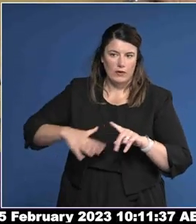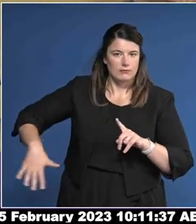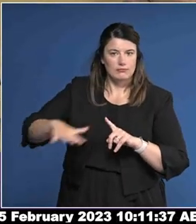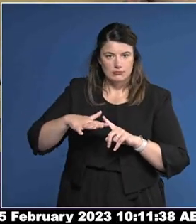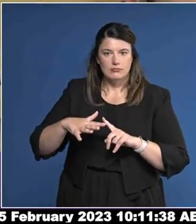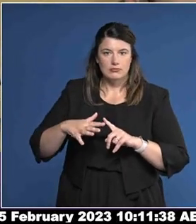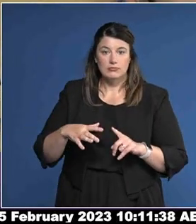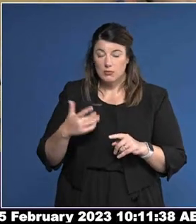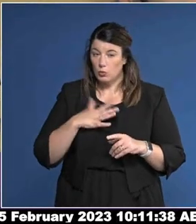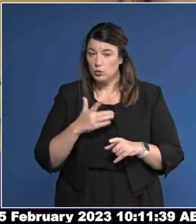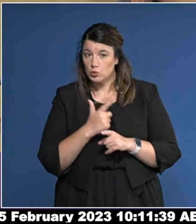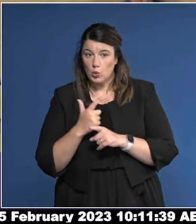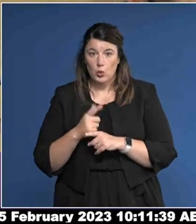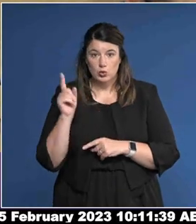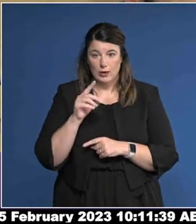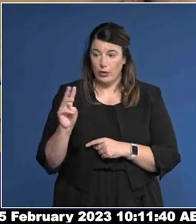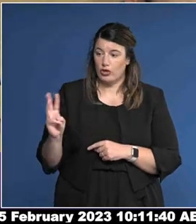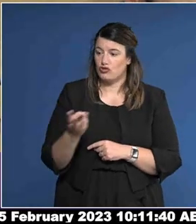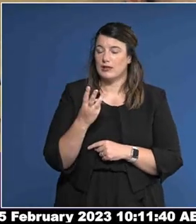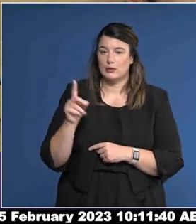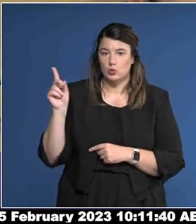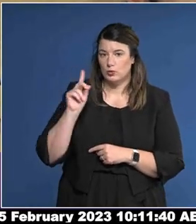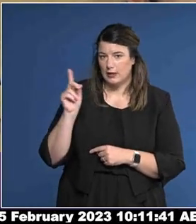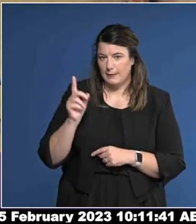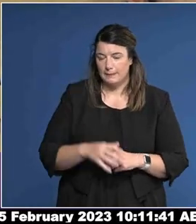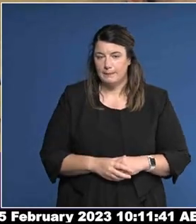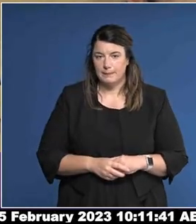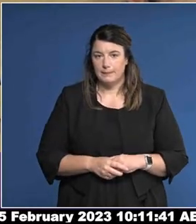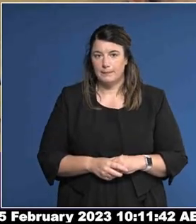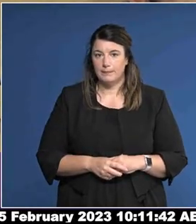with the three members of the panel this morning. Mr Hyland, you have returned.